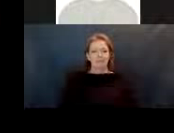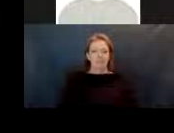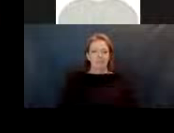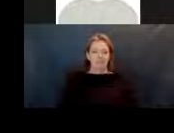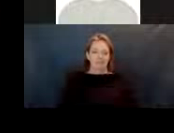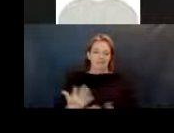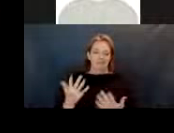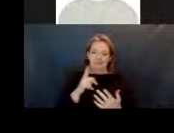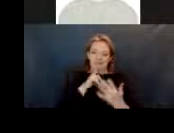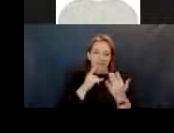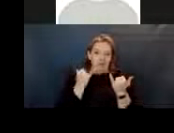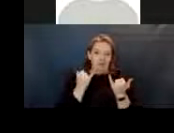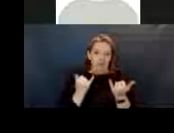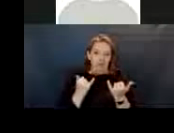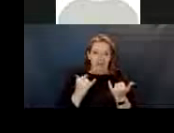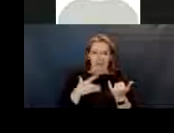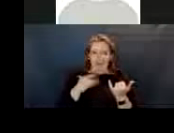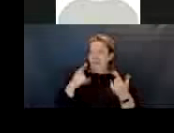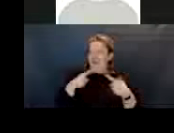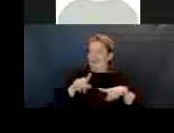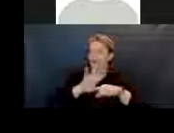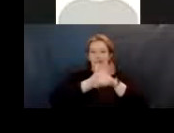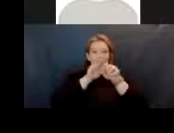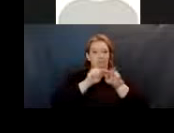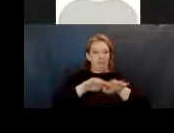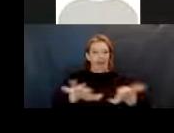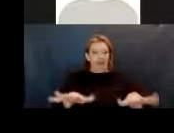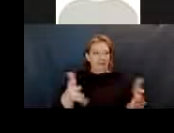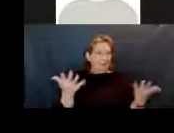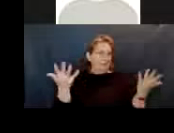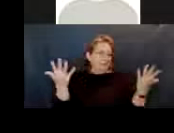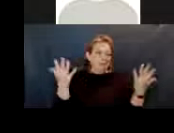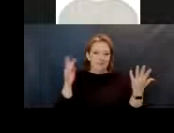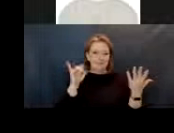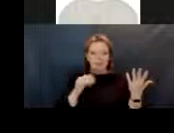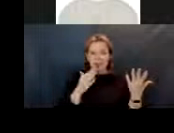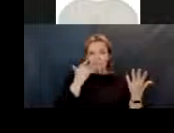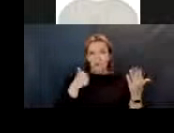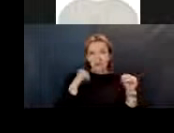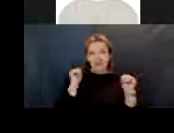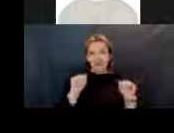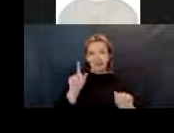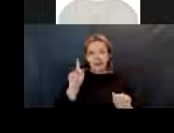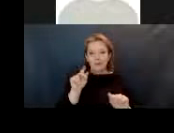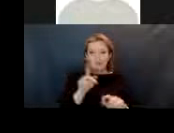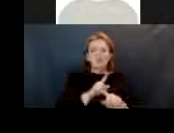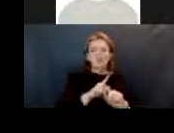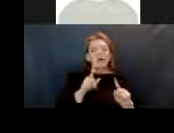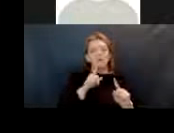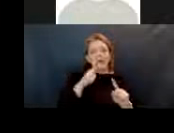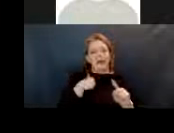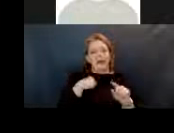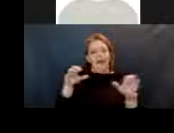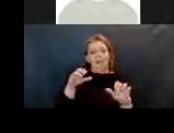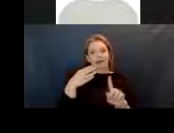pandemic, but I'm glad I was doing this before now so it's not, it's not a job it feels,